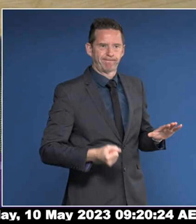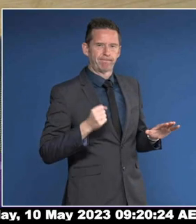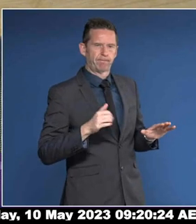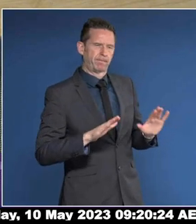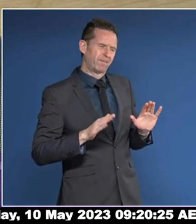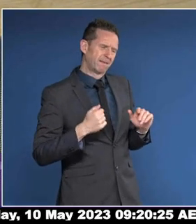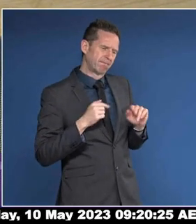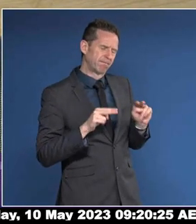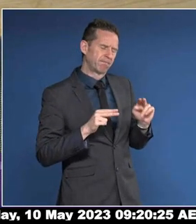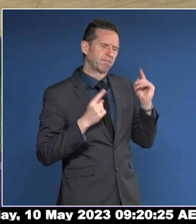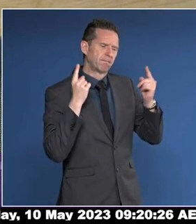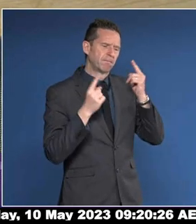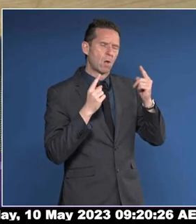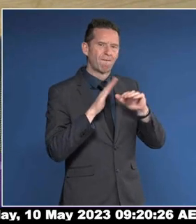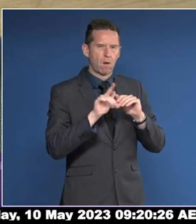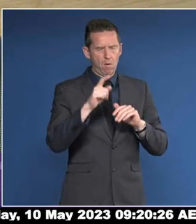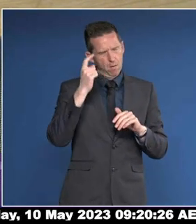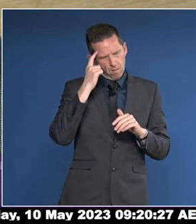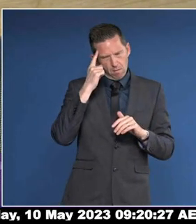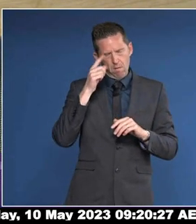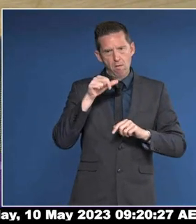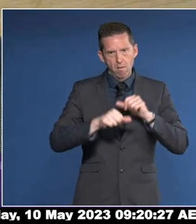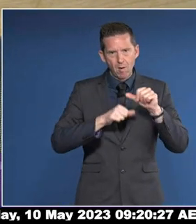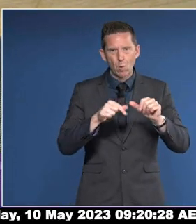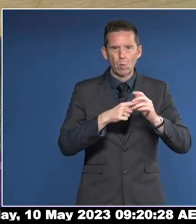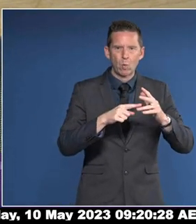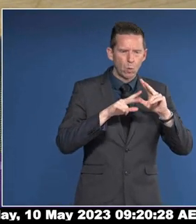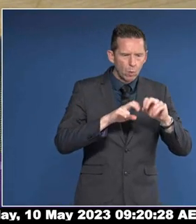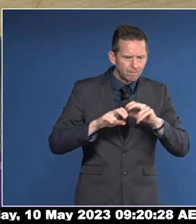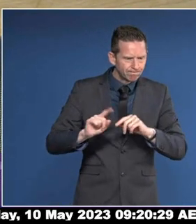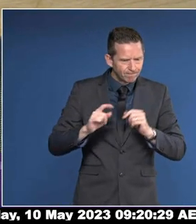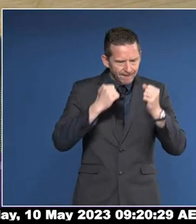the logical process of assessing evidence and taking the slow steps forward.